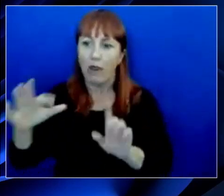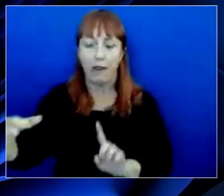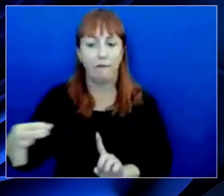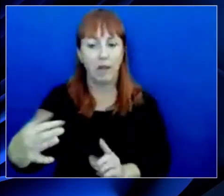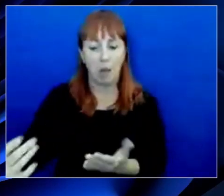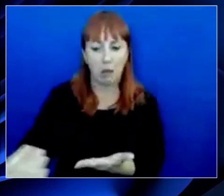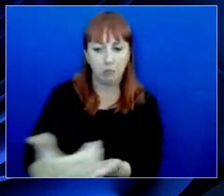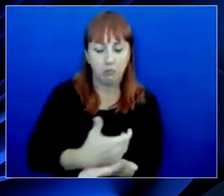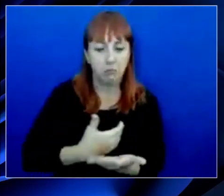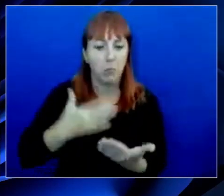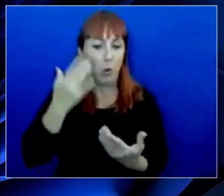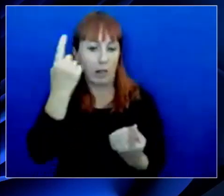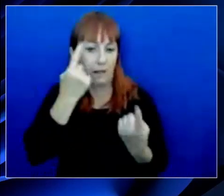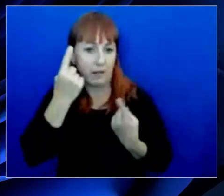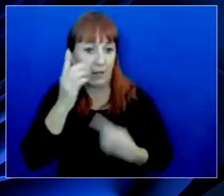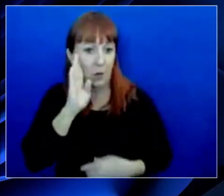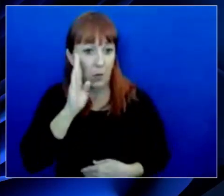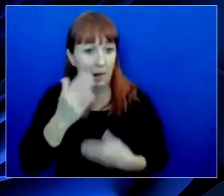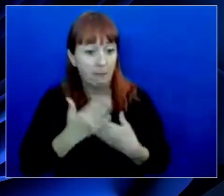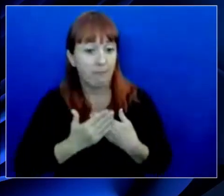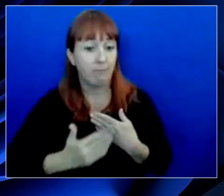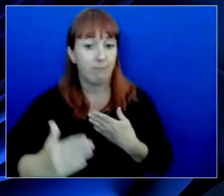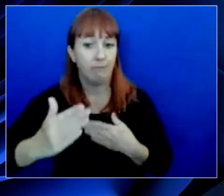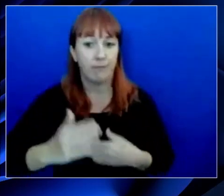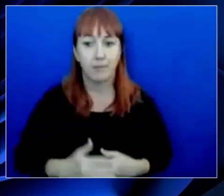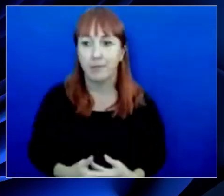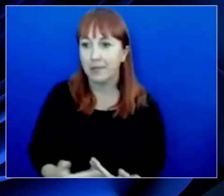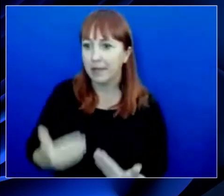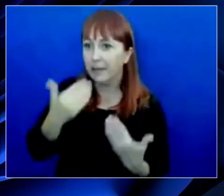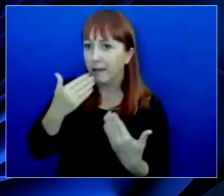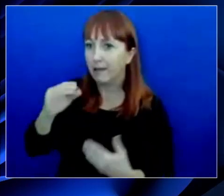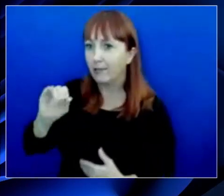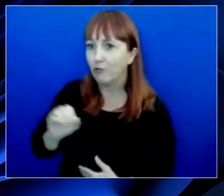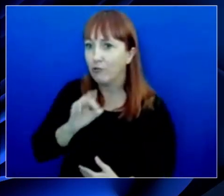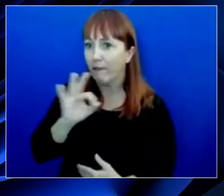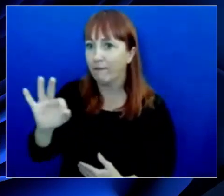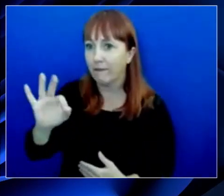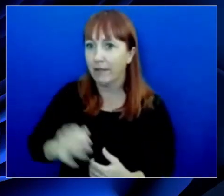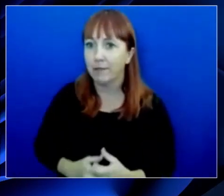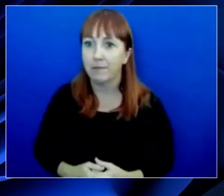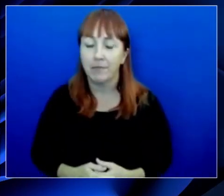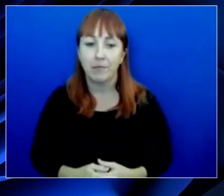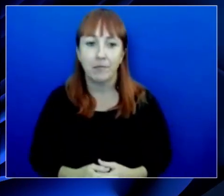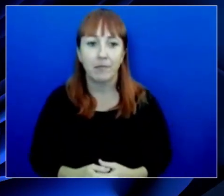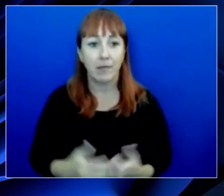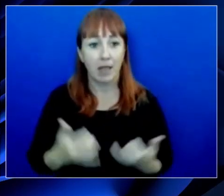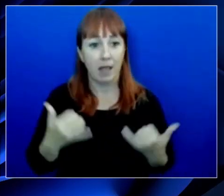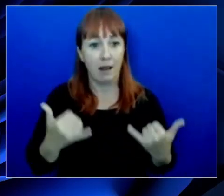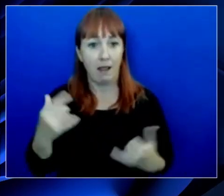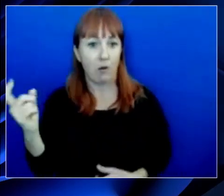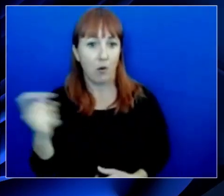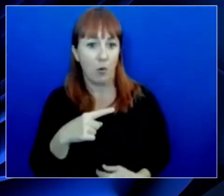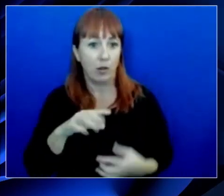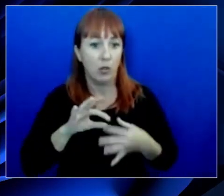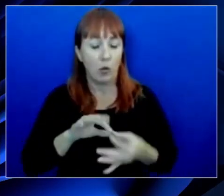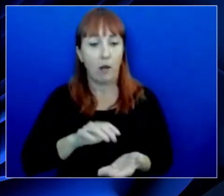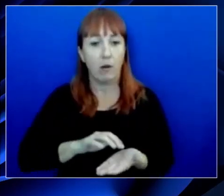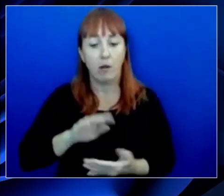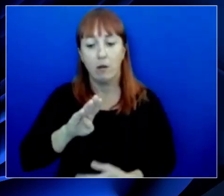definitely consider that. Great thanks Jeff, this next question is coming in about Braille,